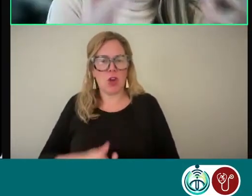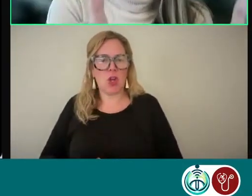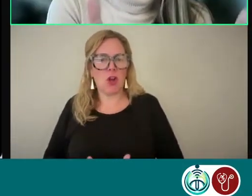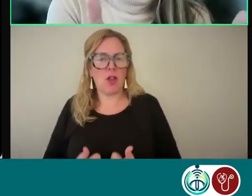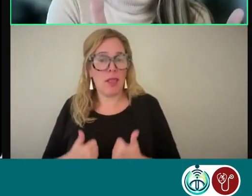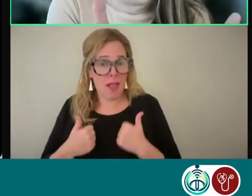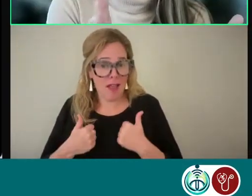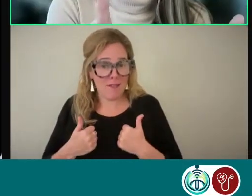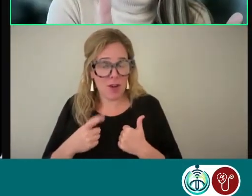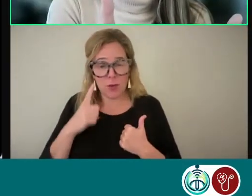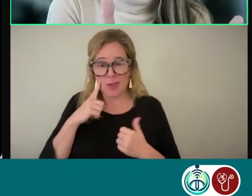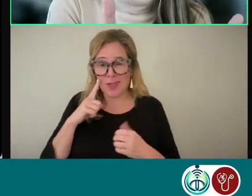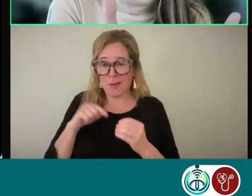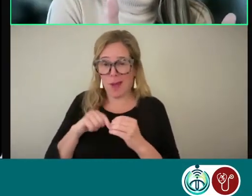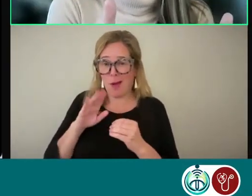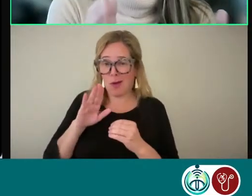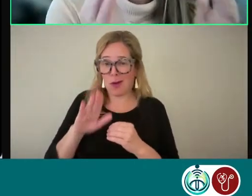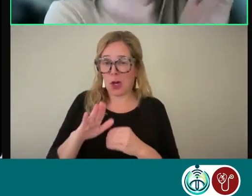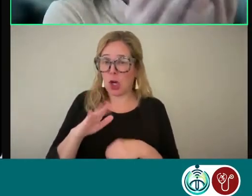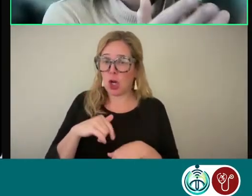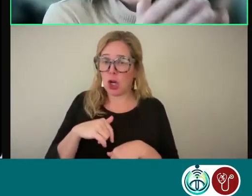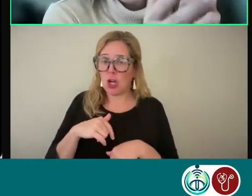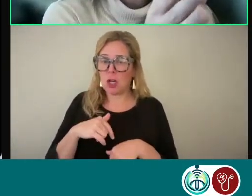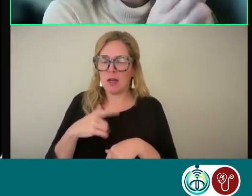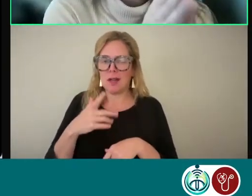this portrait might indicate loss. But when you look at her face,